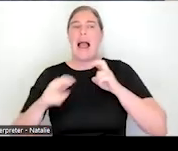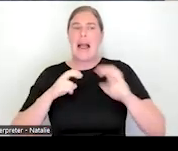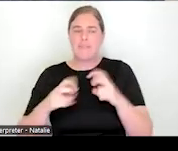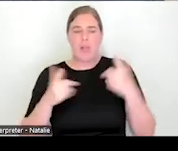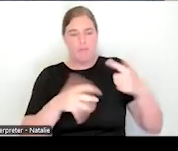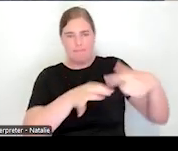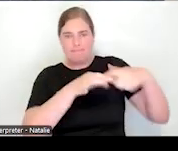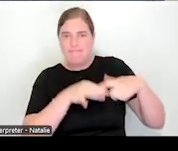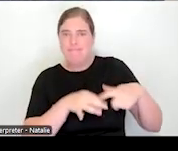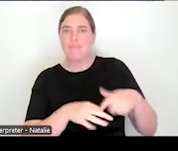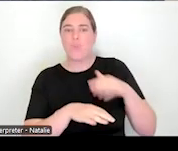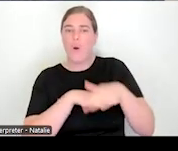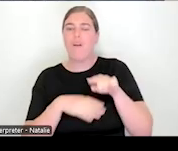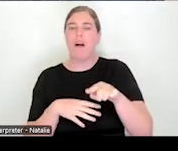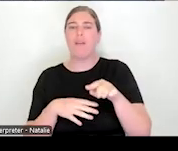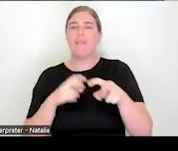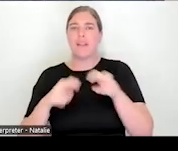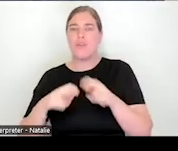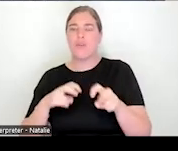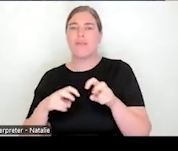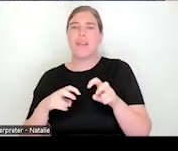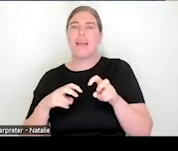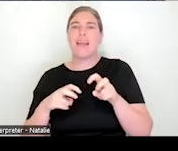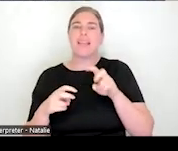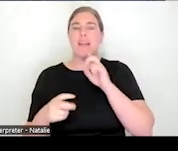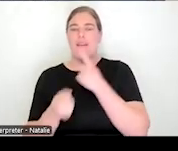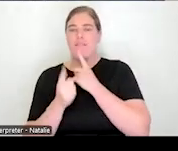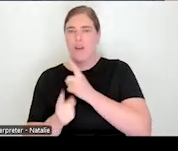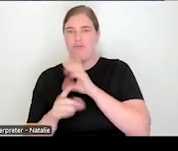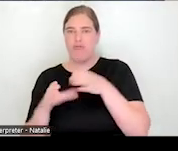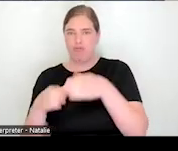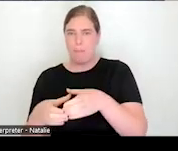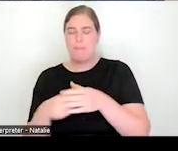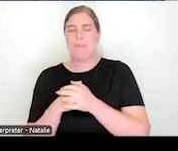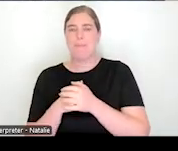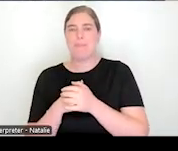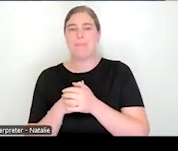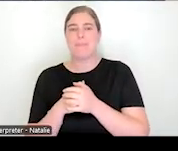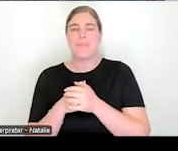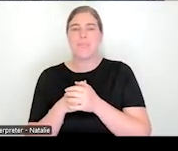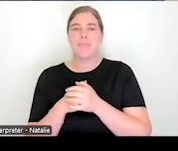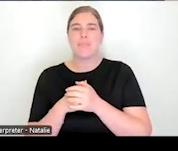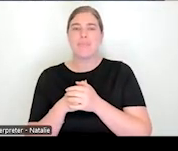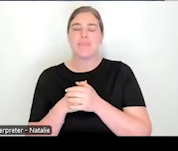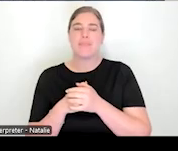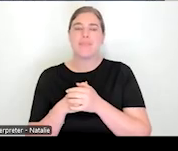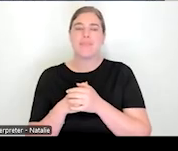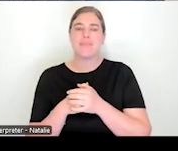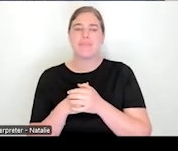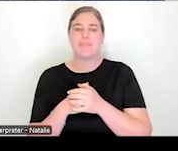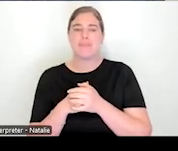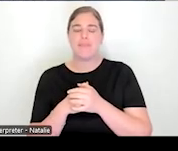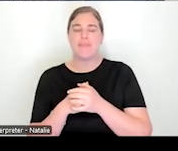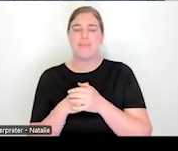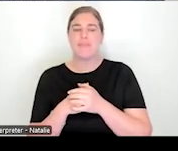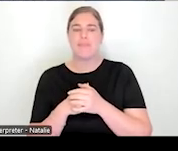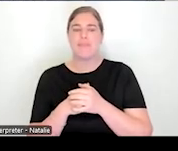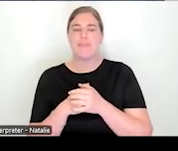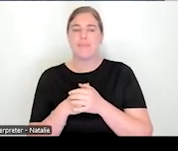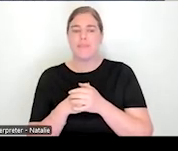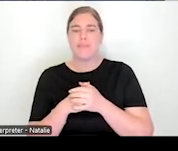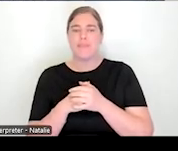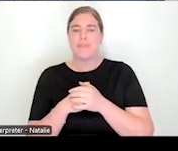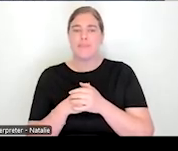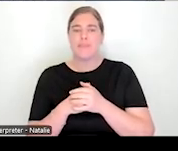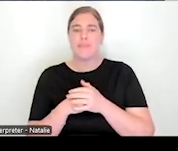is the Implementation Advisory Group. Convening the co-design working group